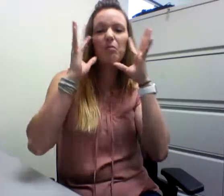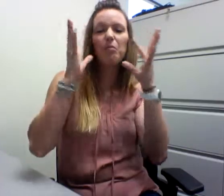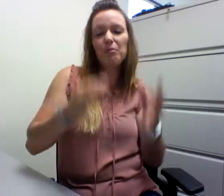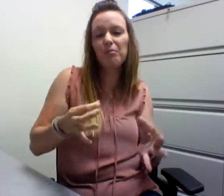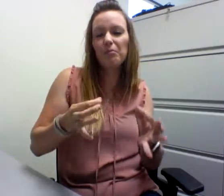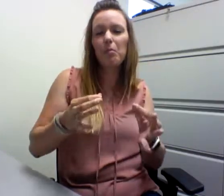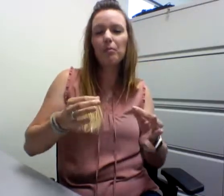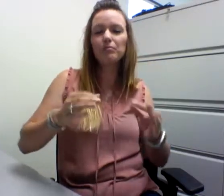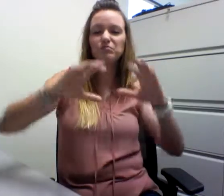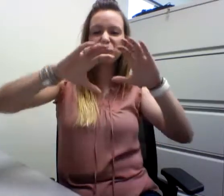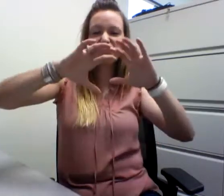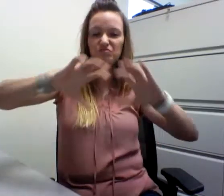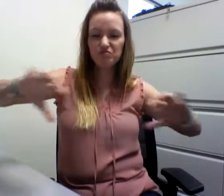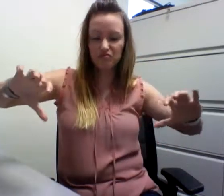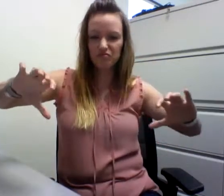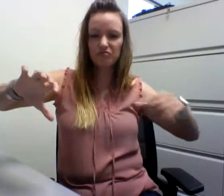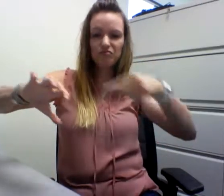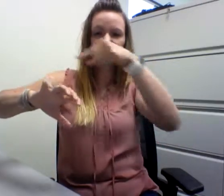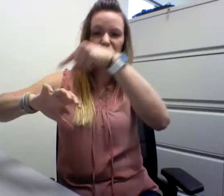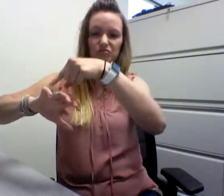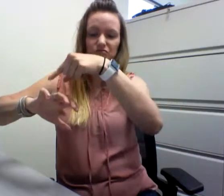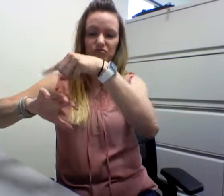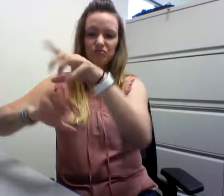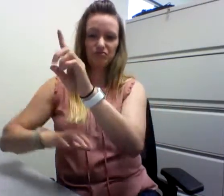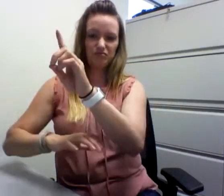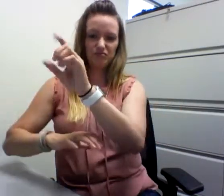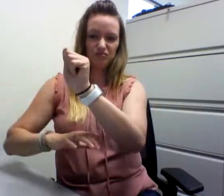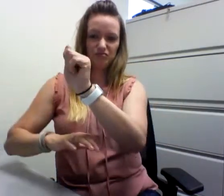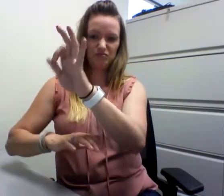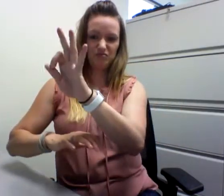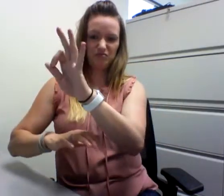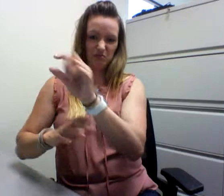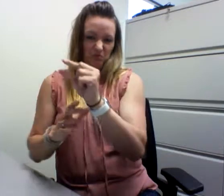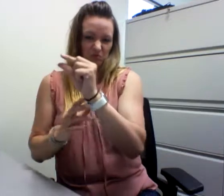in the book the author decided to break apart "Deaf" into two groups